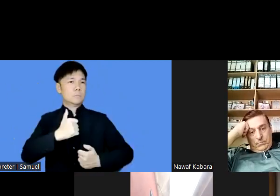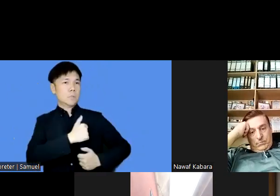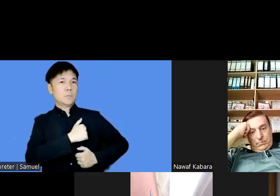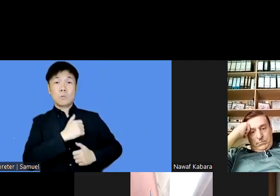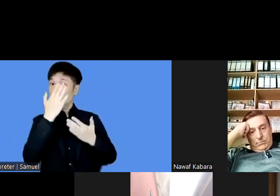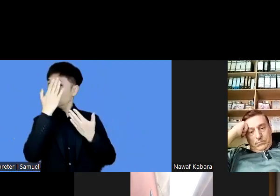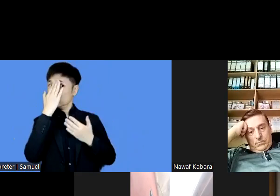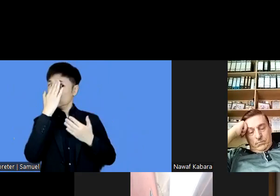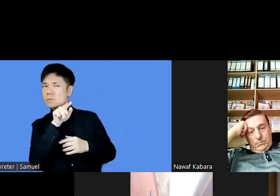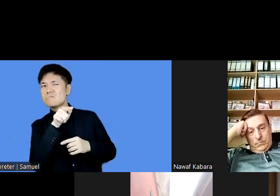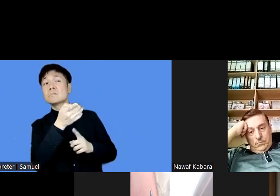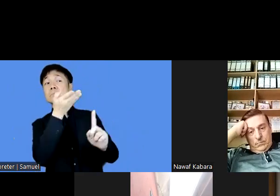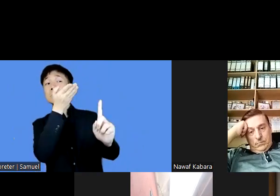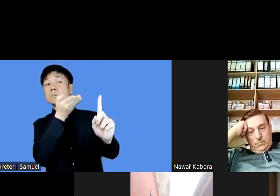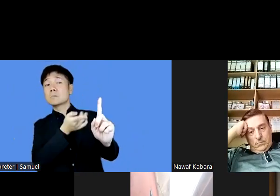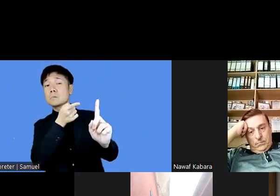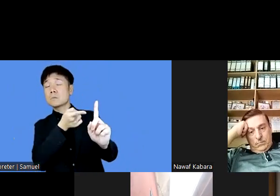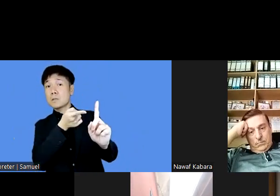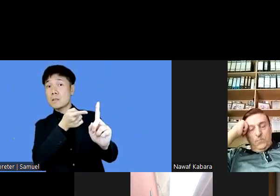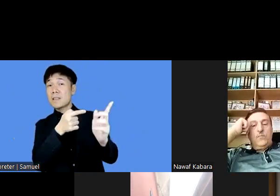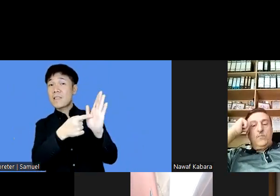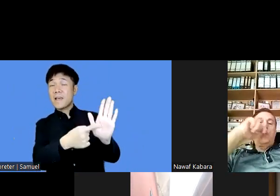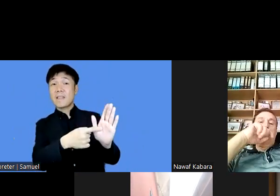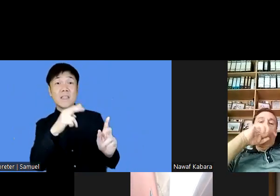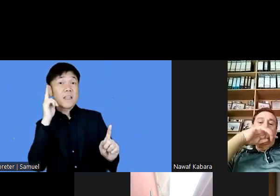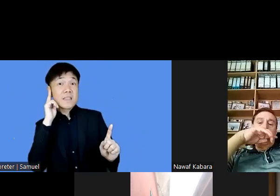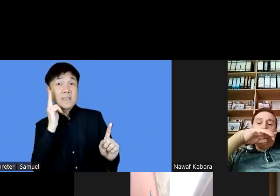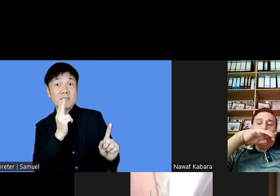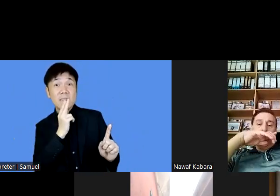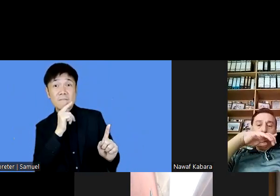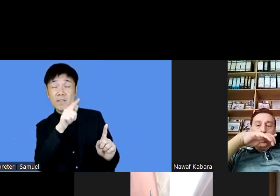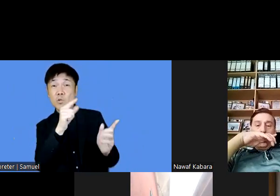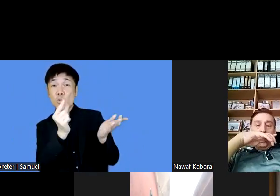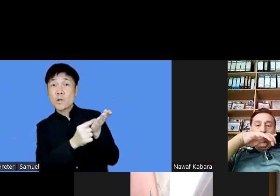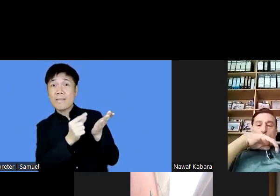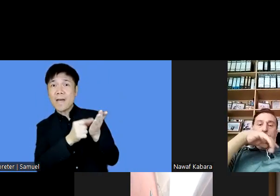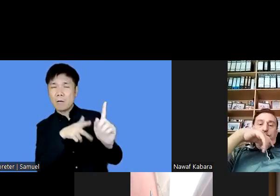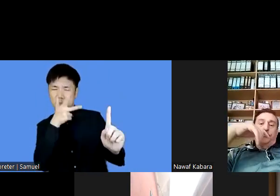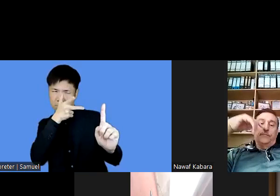disabilities, like we had a case of a deaf person being shot in Uganda because they didn't